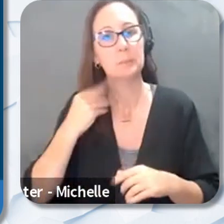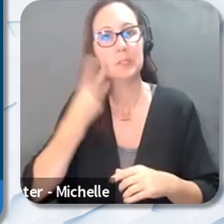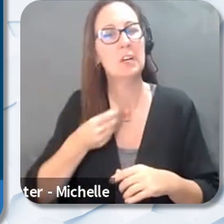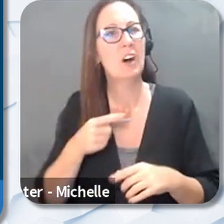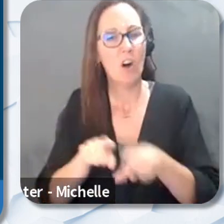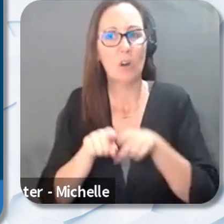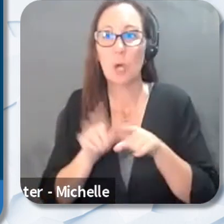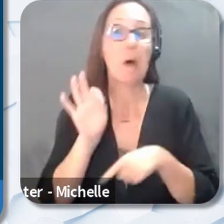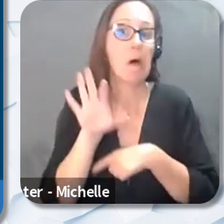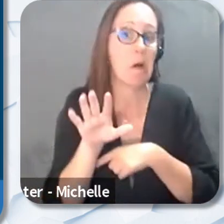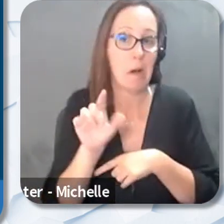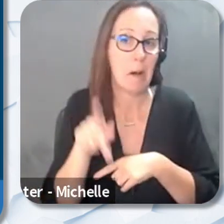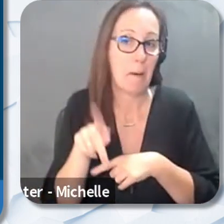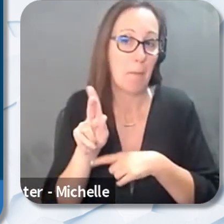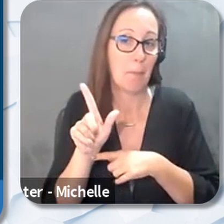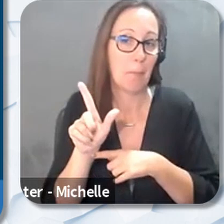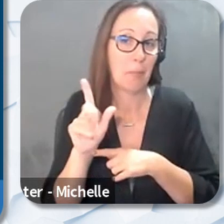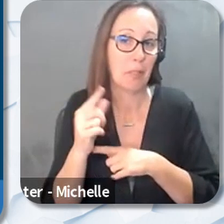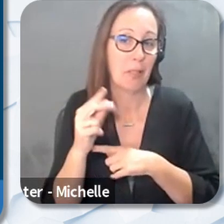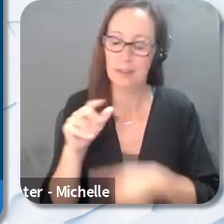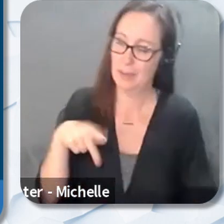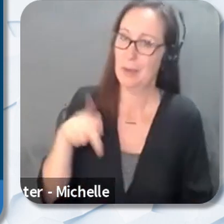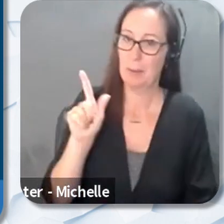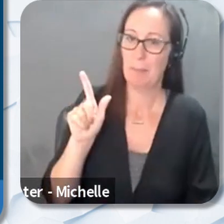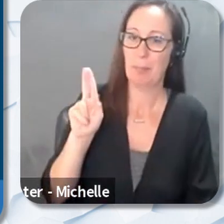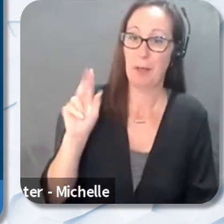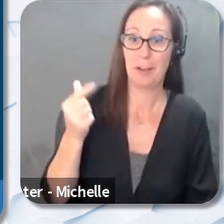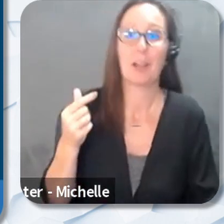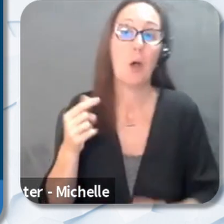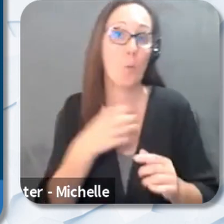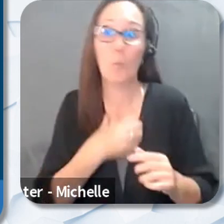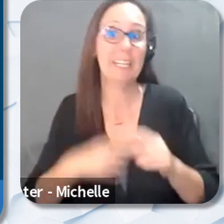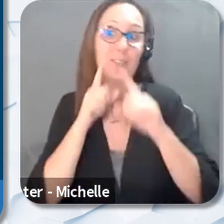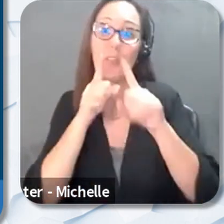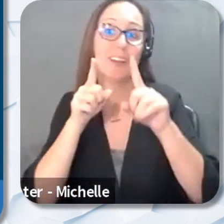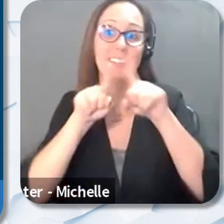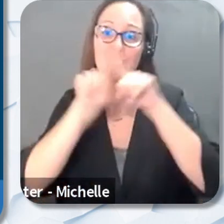plug here if i'm going to have my wishes pie in the sky, I also think that the ut K should have